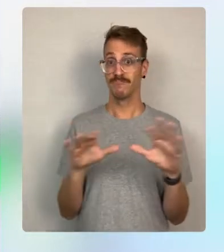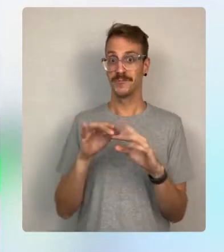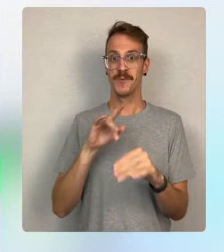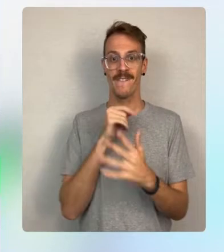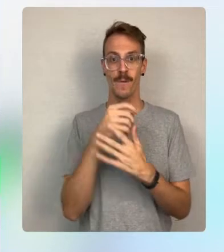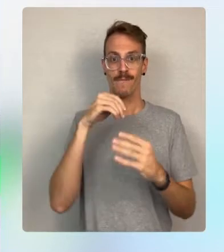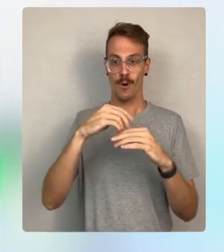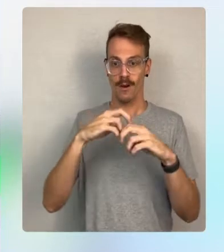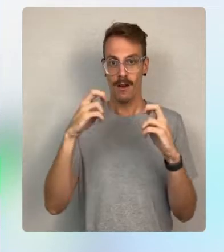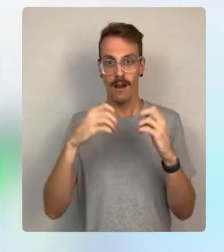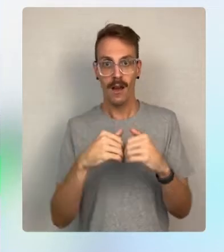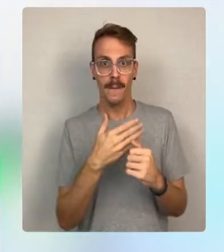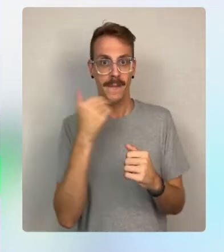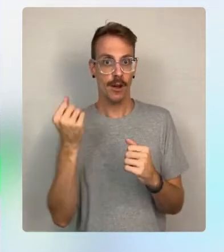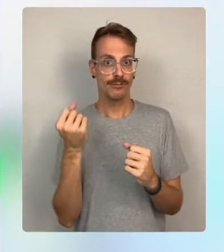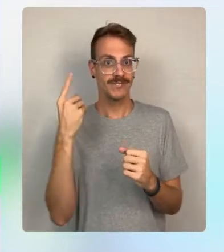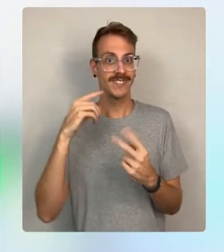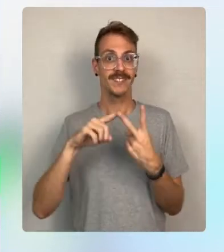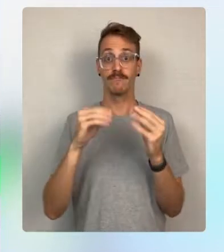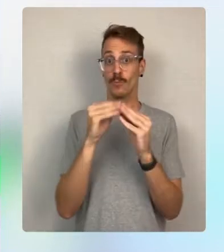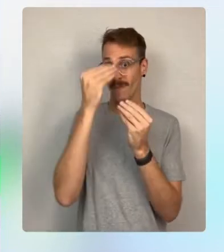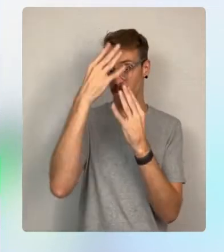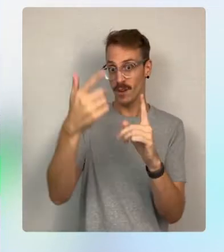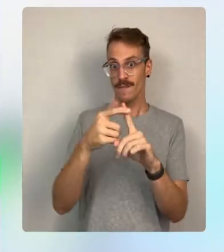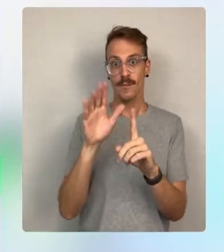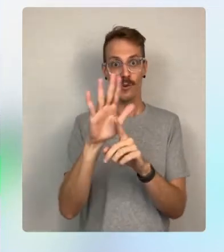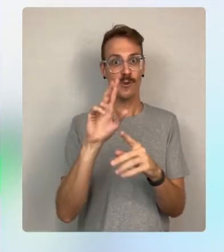to get deeper access and more information from your device.